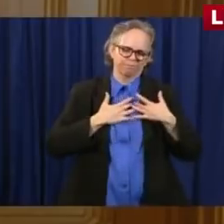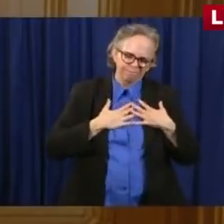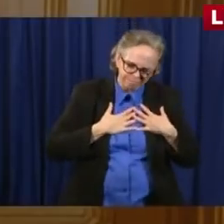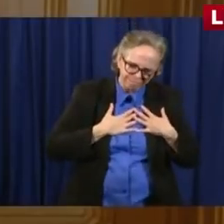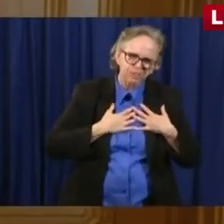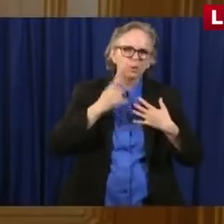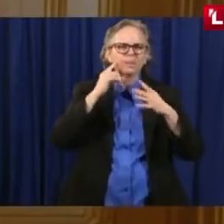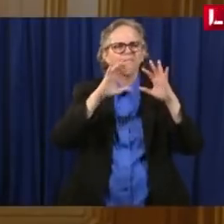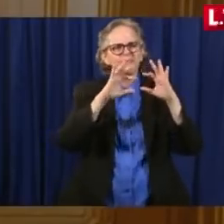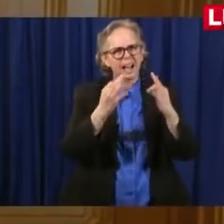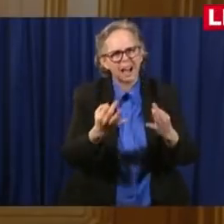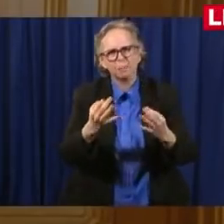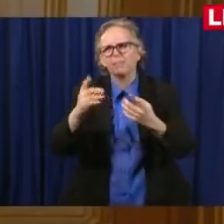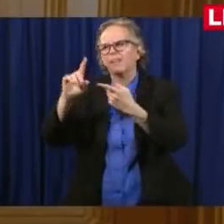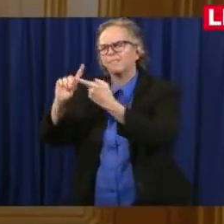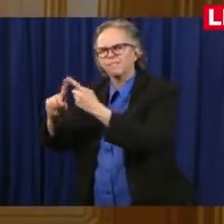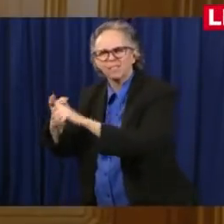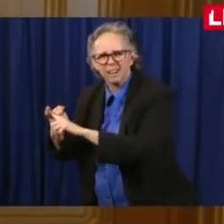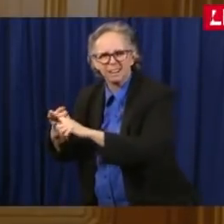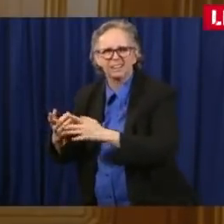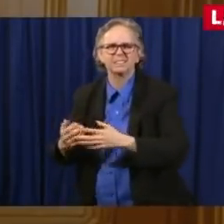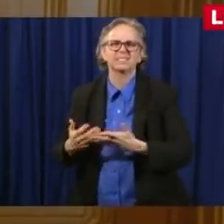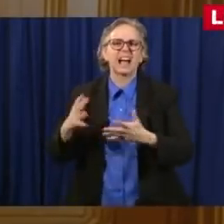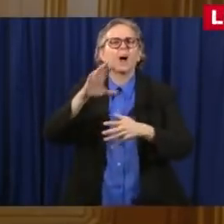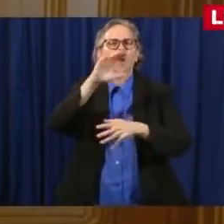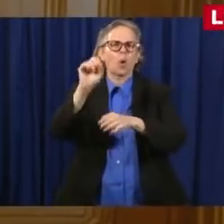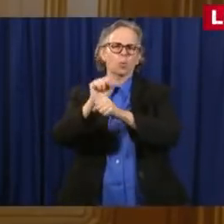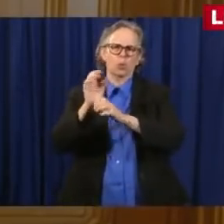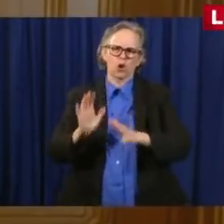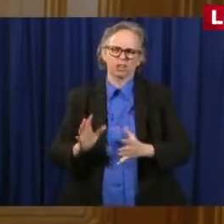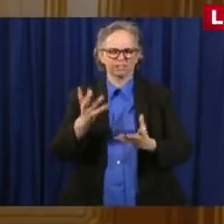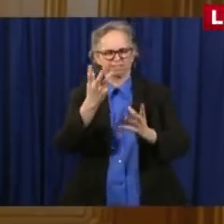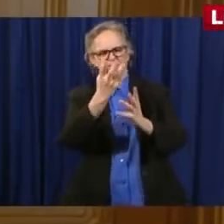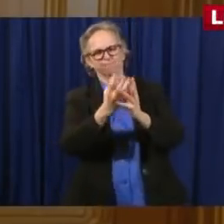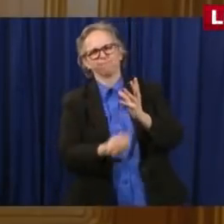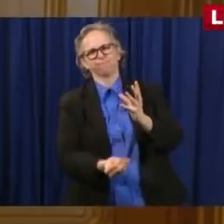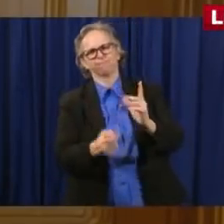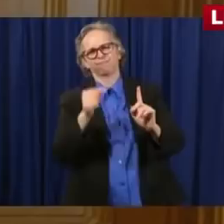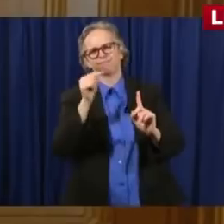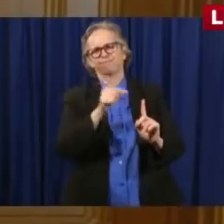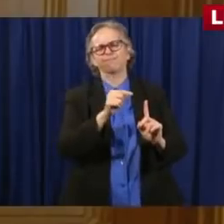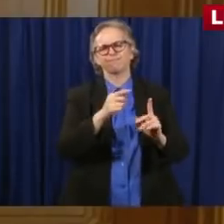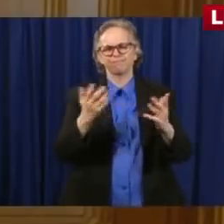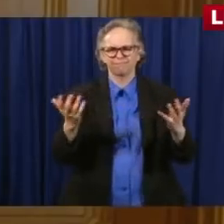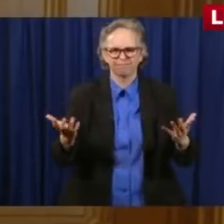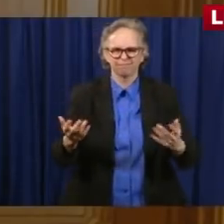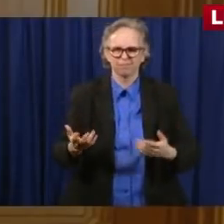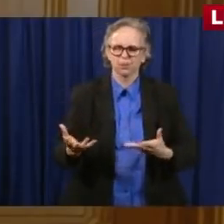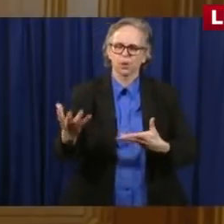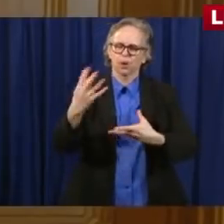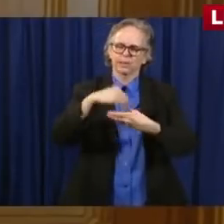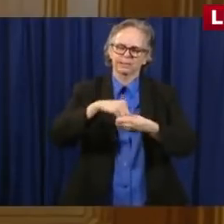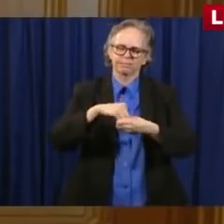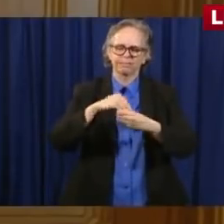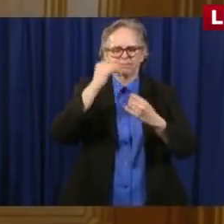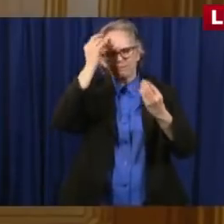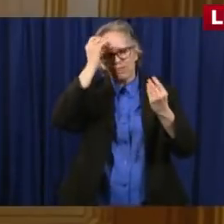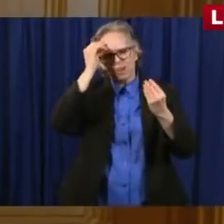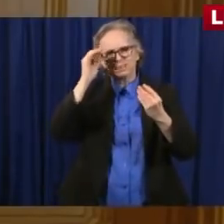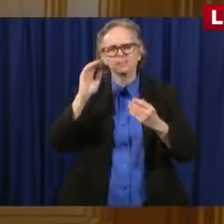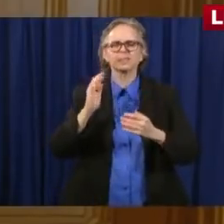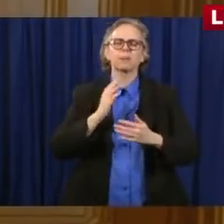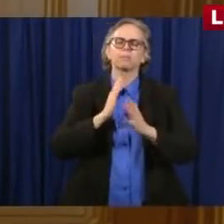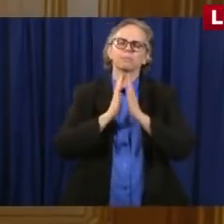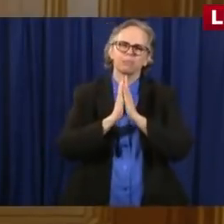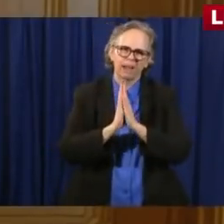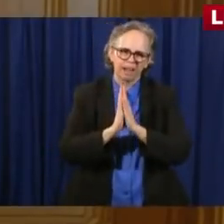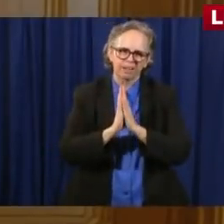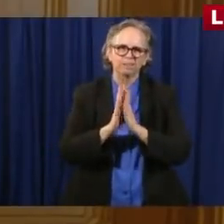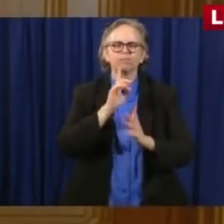OUR HEARTS GO OUT TO HIS FAMILY, HIS FRIENDS, AND TO HIS COWORKERS.